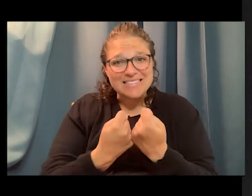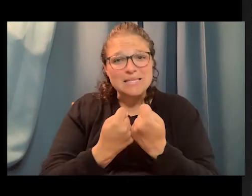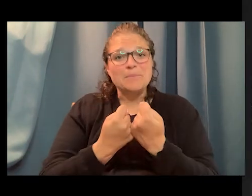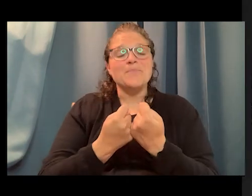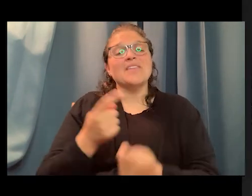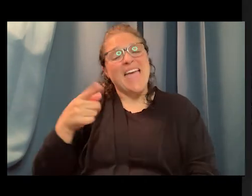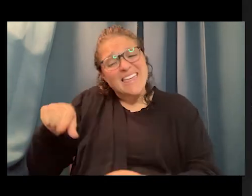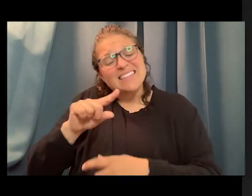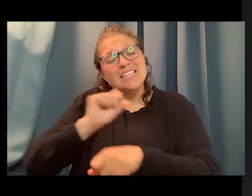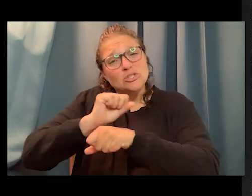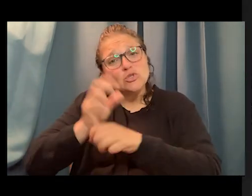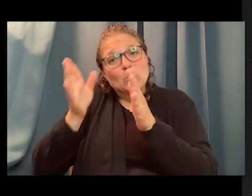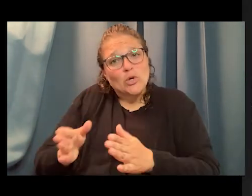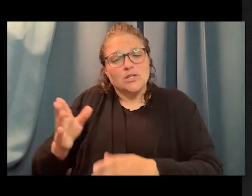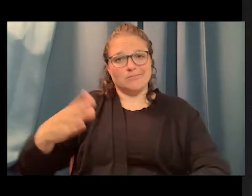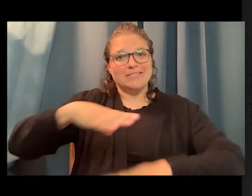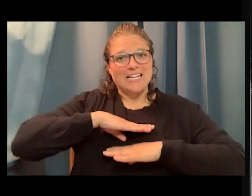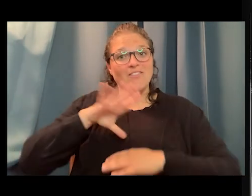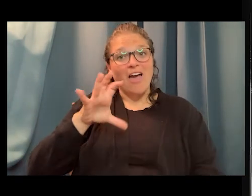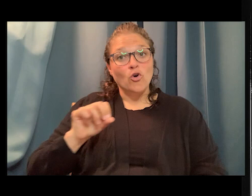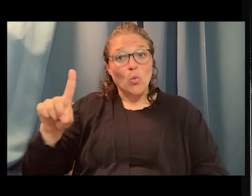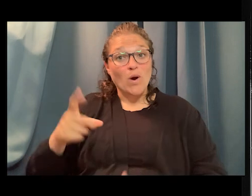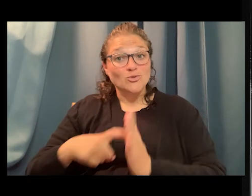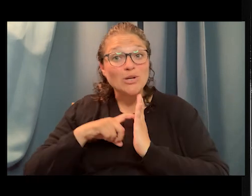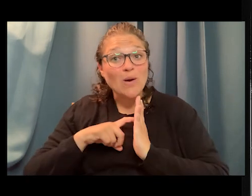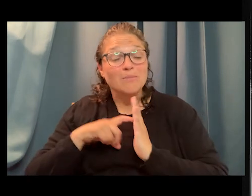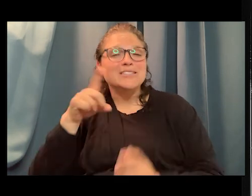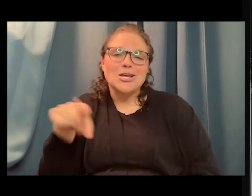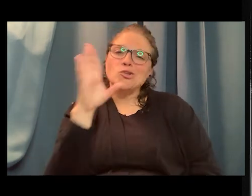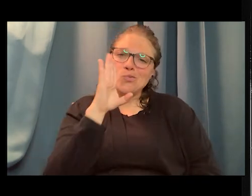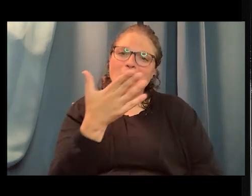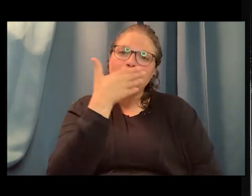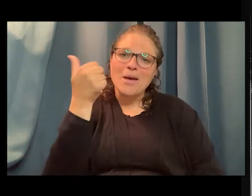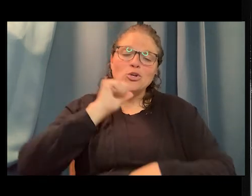These employees help you fill Section 501 requirements and you will have a better working environment.